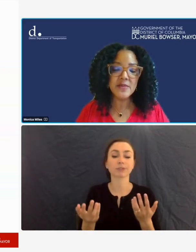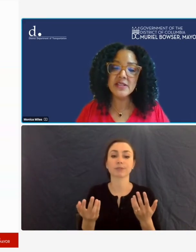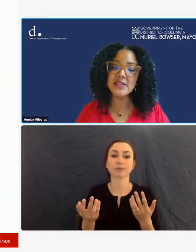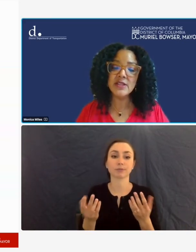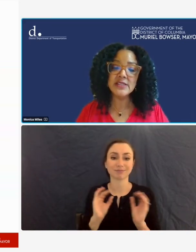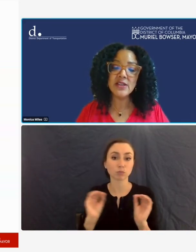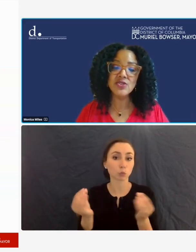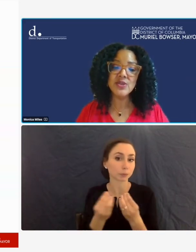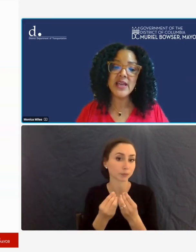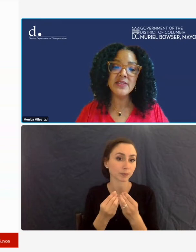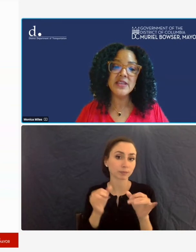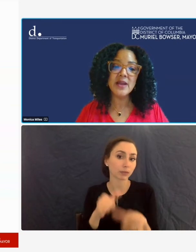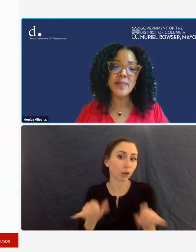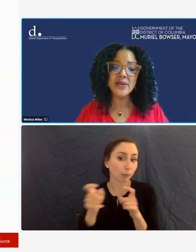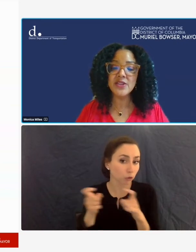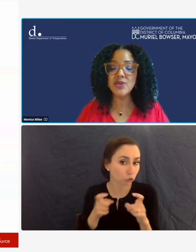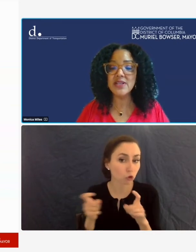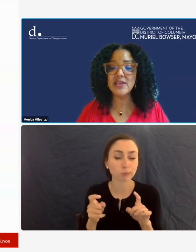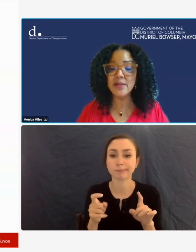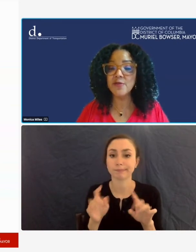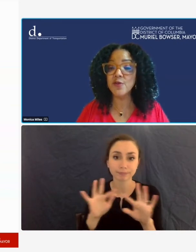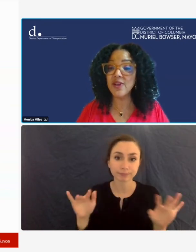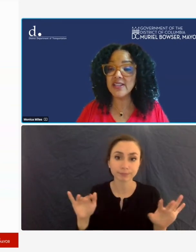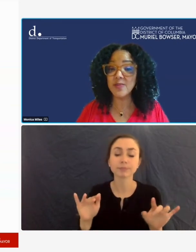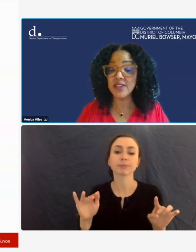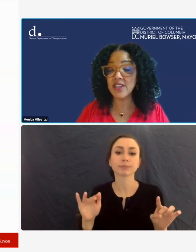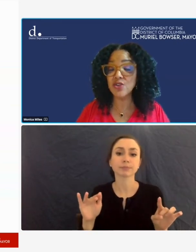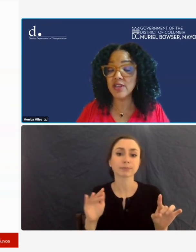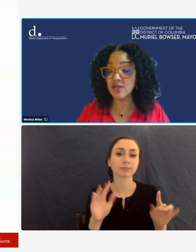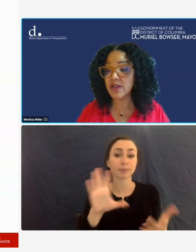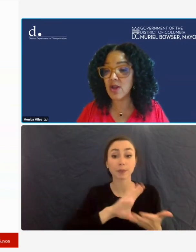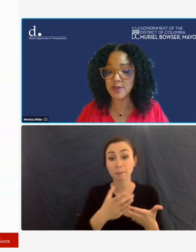it tells you that the amount that you can claim for rent expense in your indirect cost pool